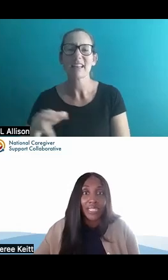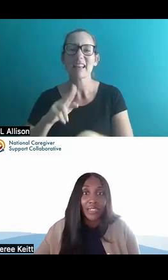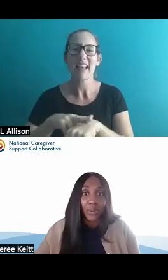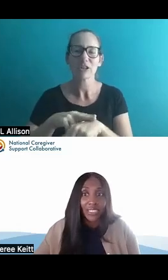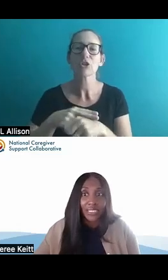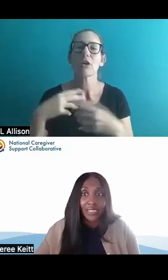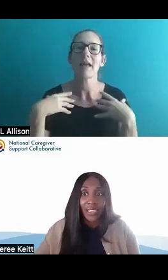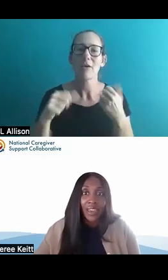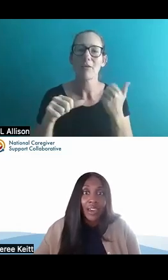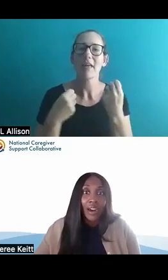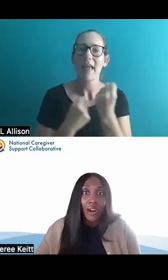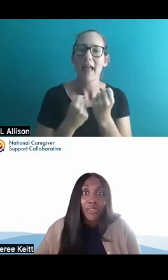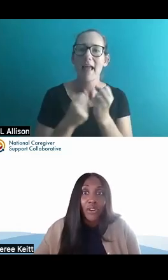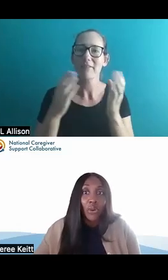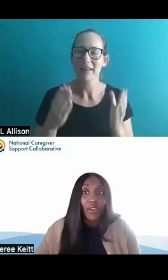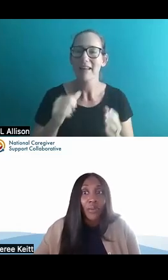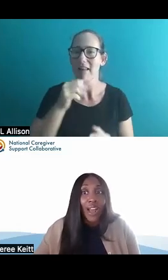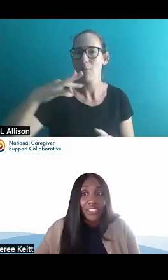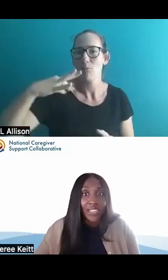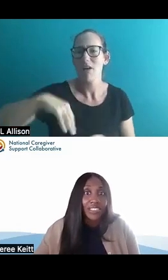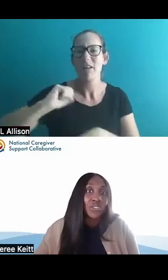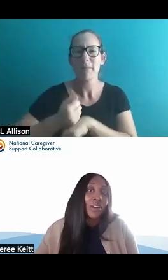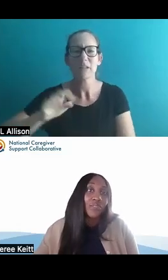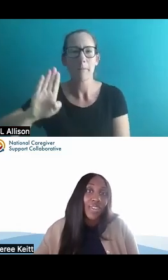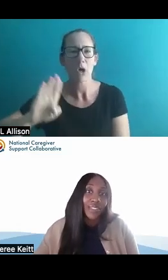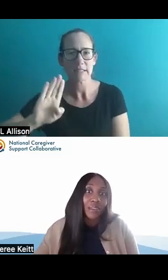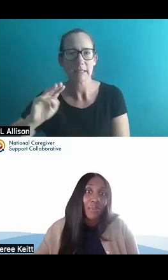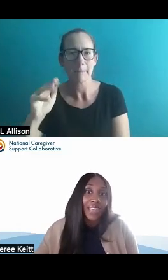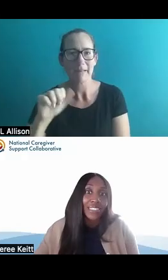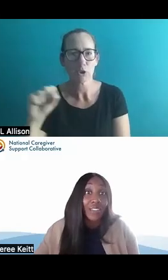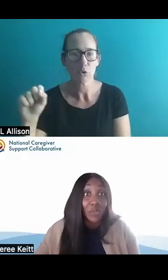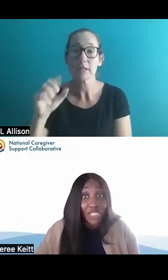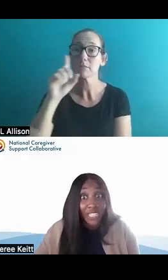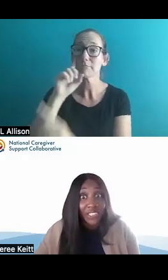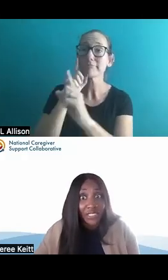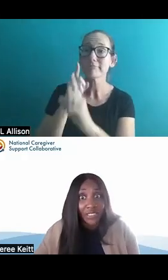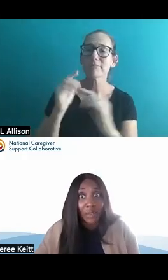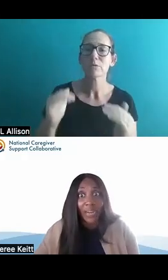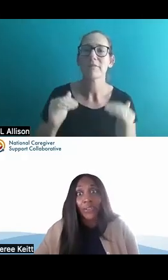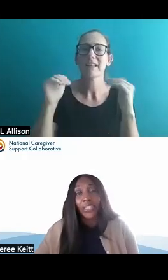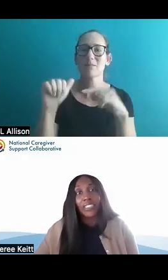based out of Boston. The goal of our project is to advance practice - level changes by increasing